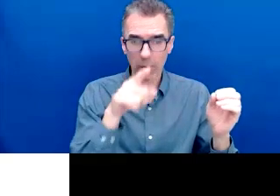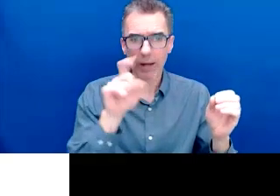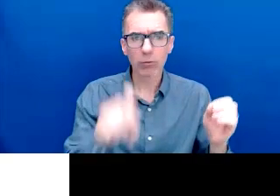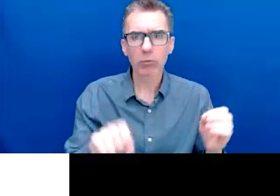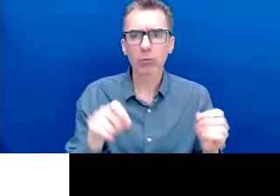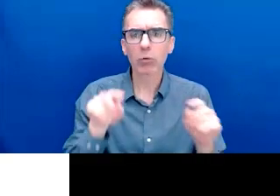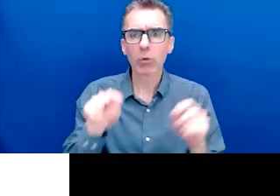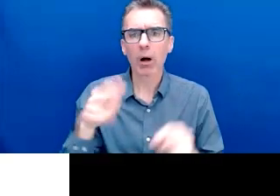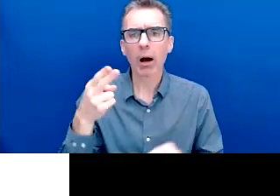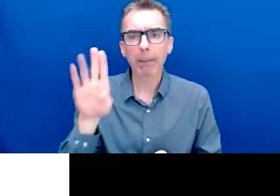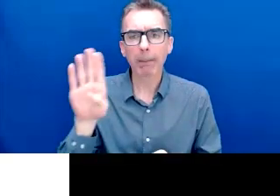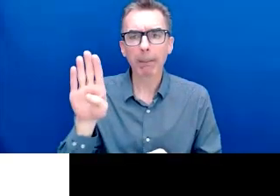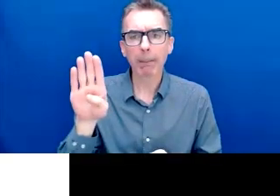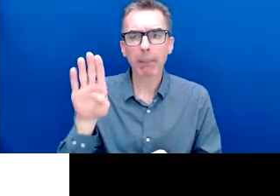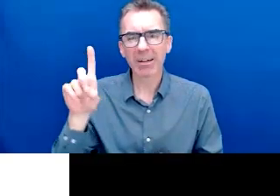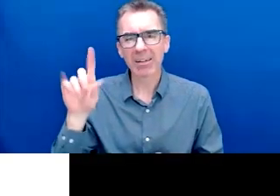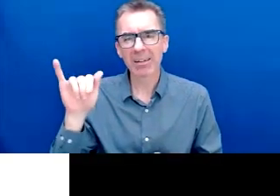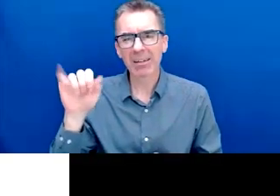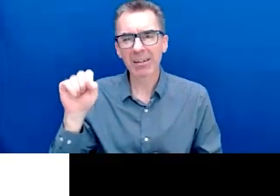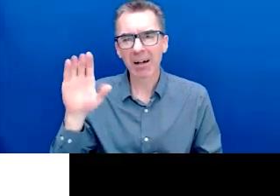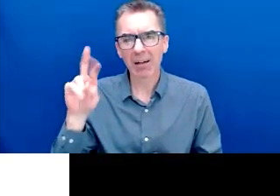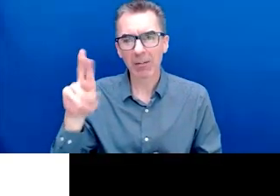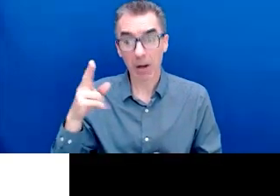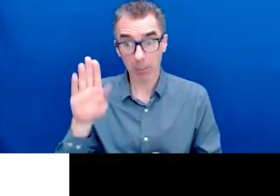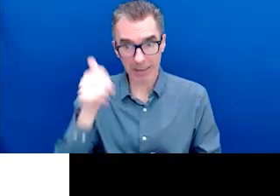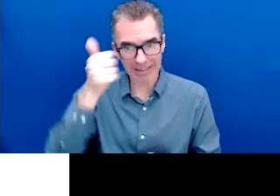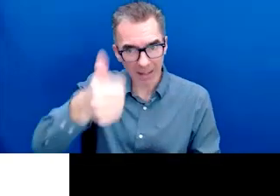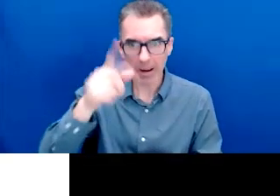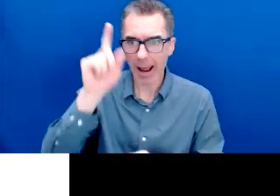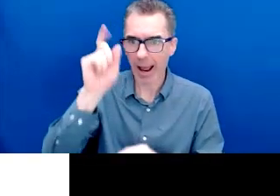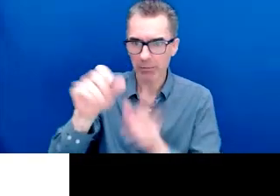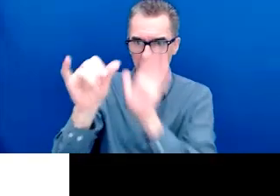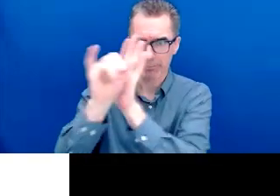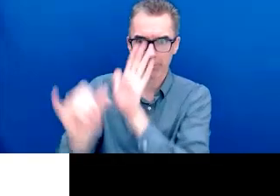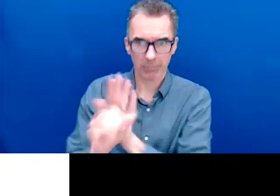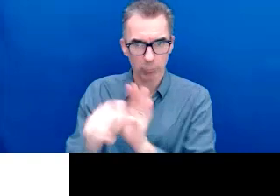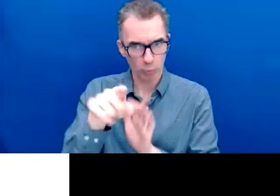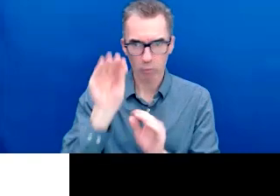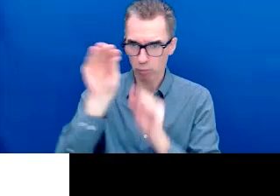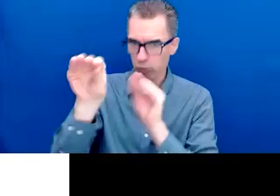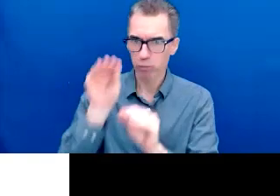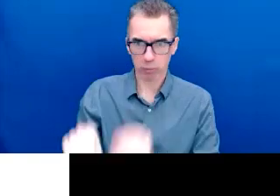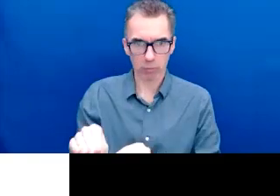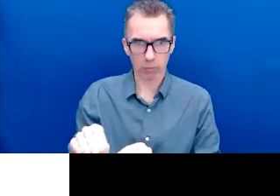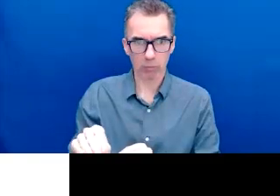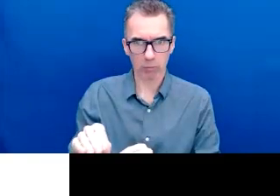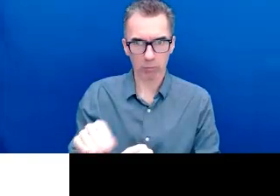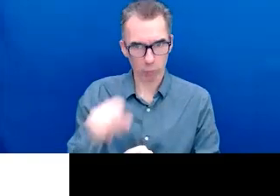and you have to market yourself. Okay. So you have to indicate, that it's a ZTC course.